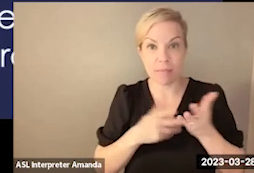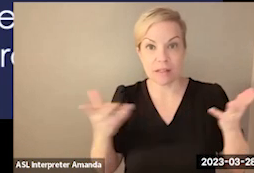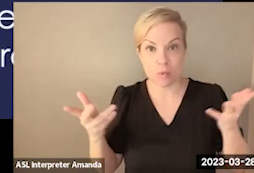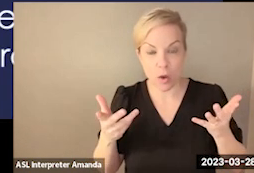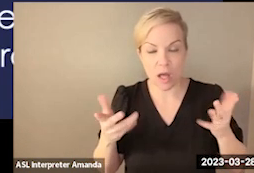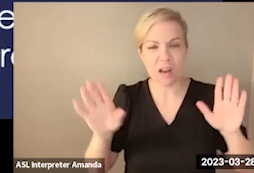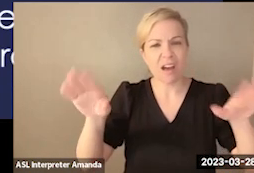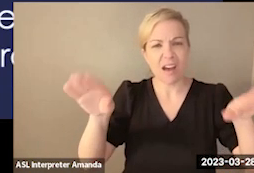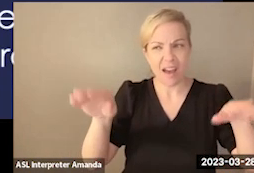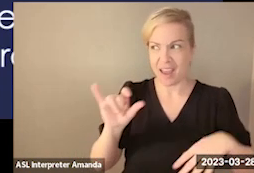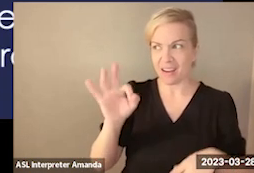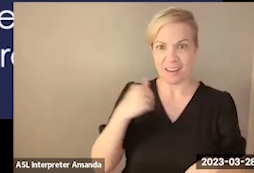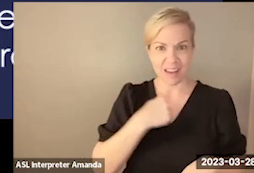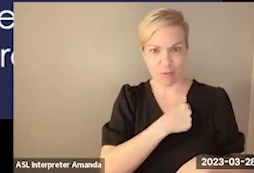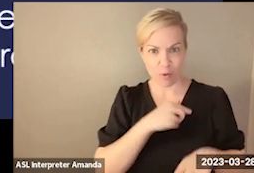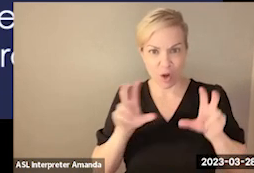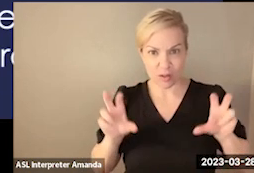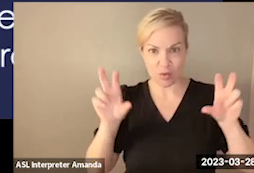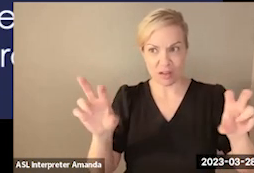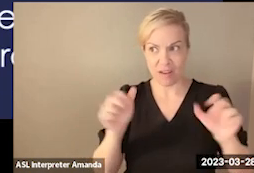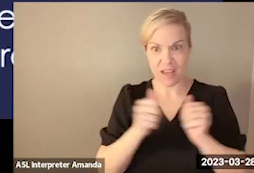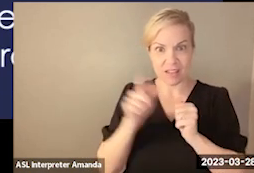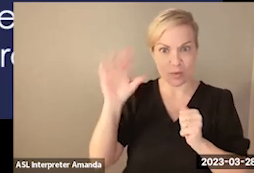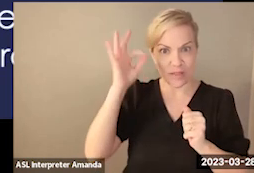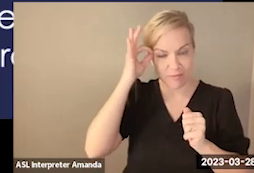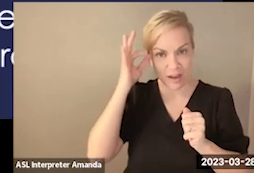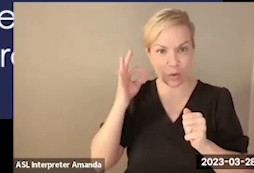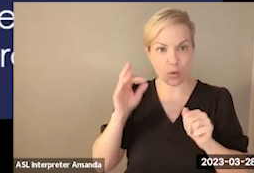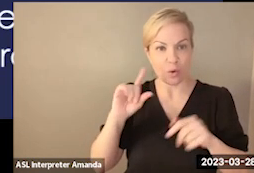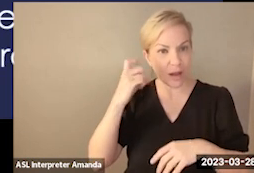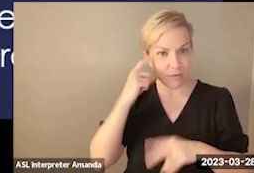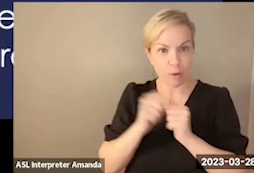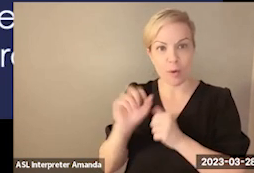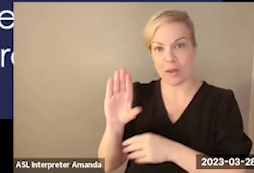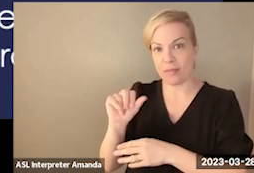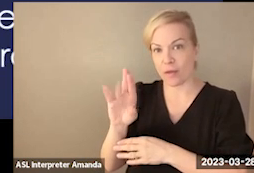Debbie Stine, Science & Technology Policy Academy: If we're going to make Federal Government investment and carbon capture. It should be in that southern part of the State.